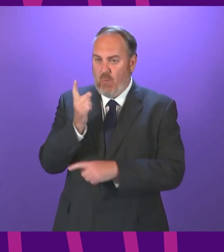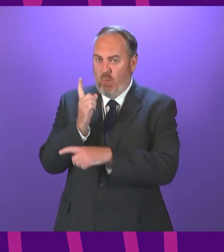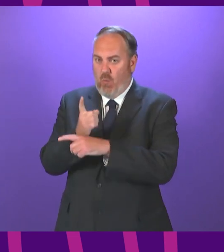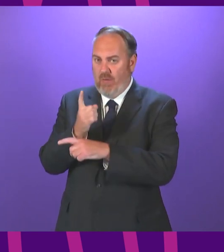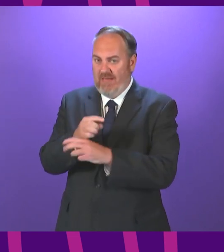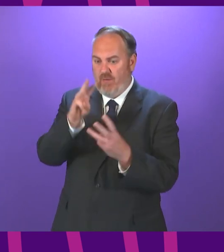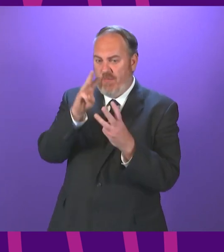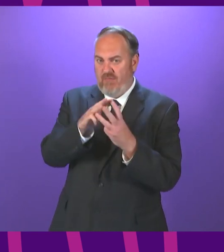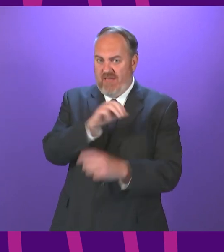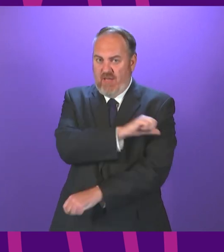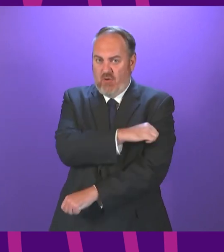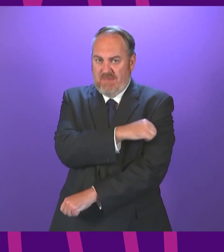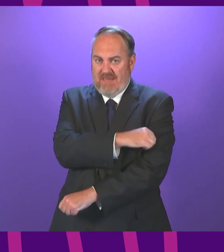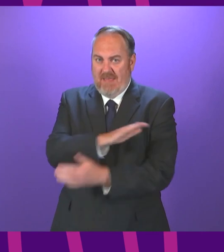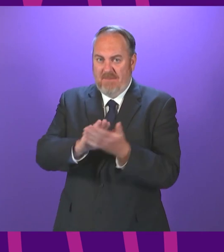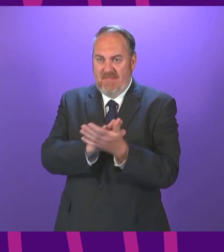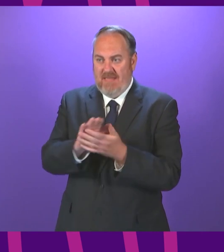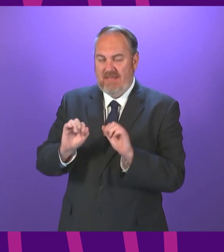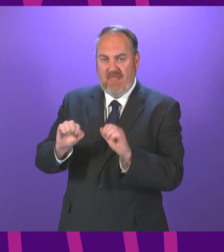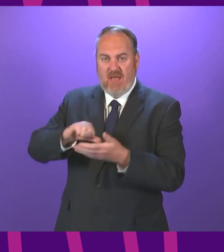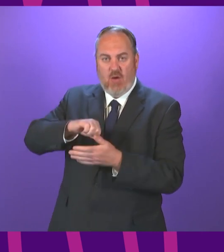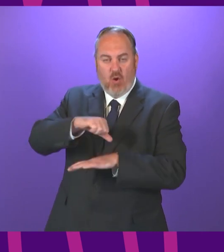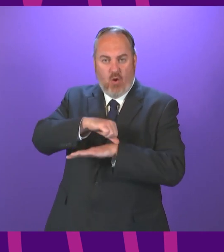operations have been cancelled, general practitioner appointments have been called off,